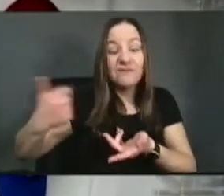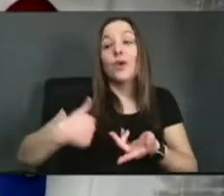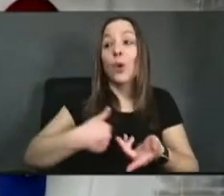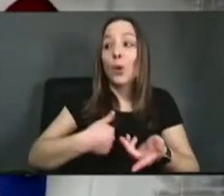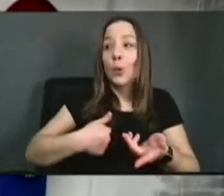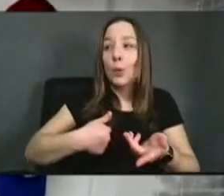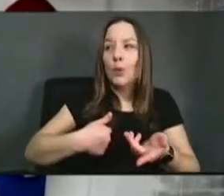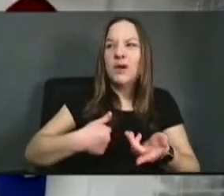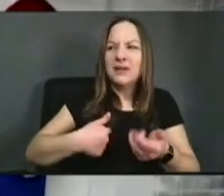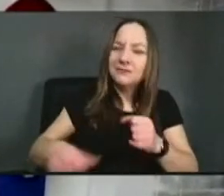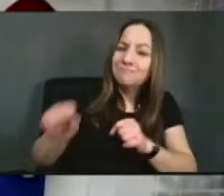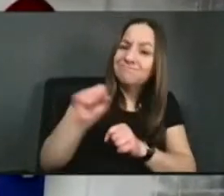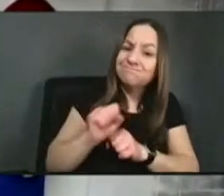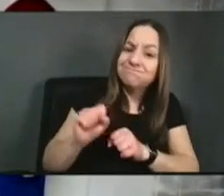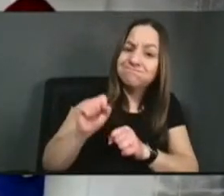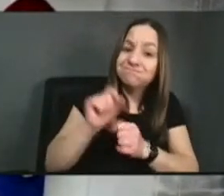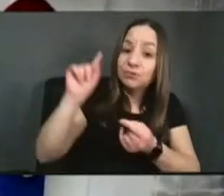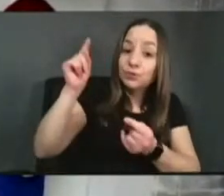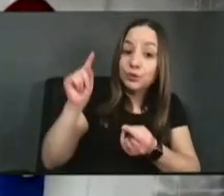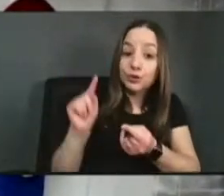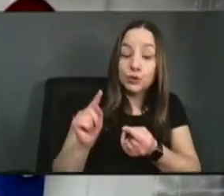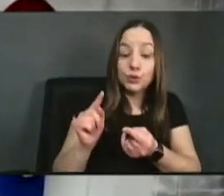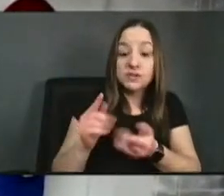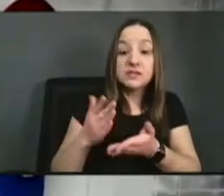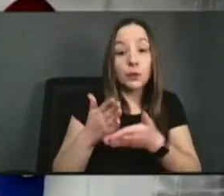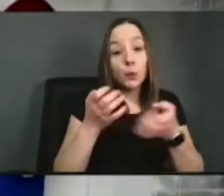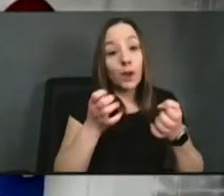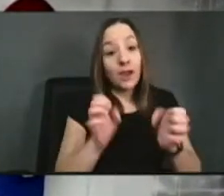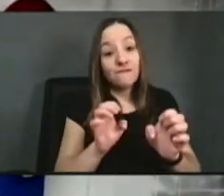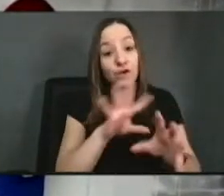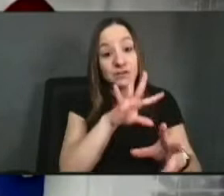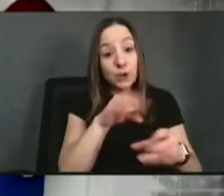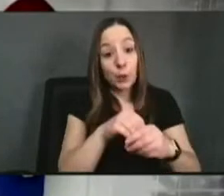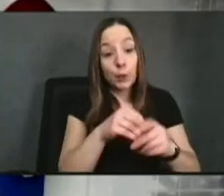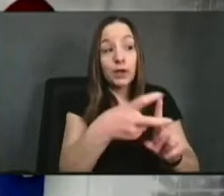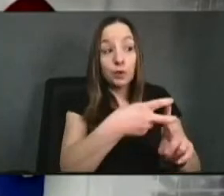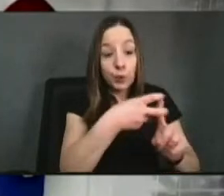drivers short and we work to reduce that through those